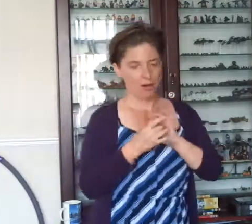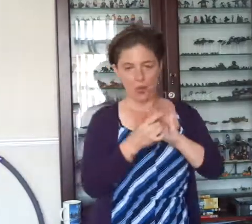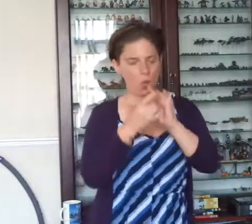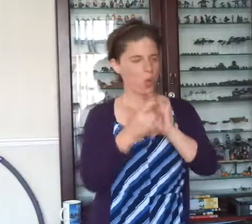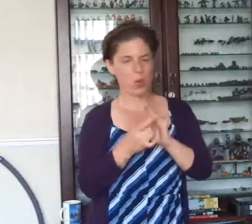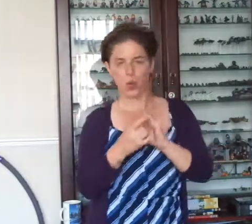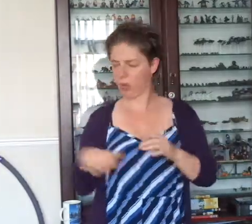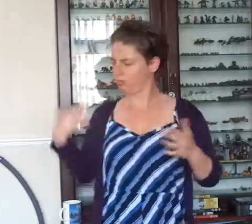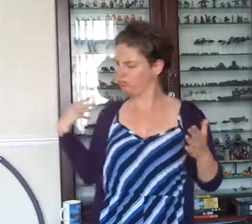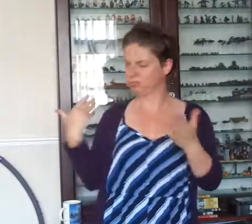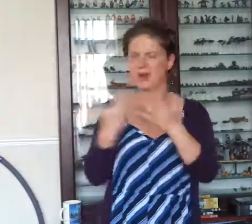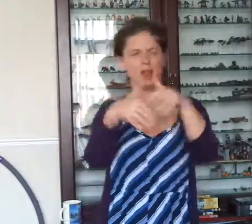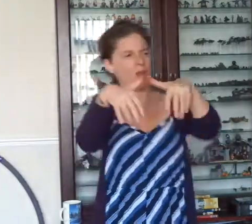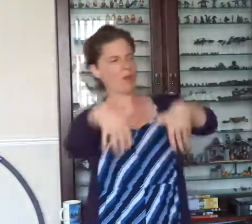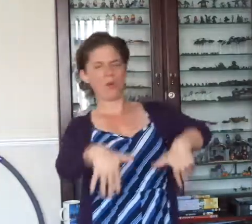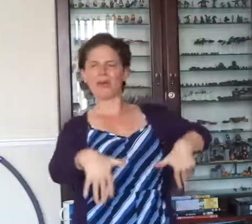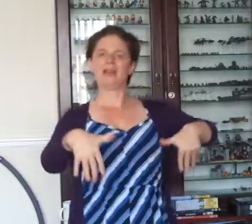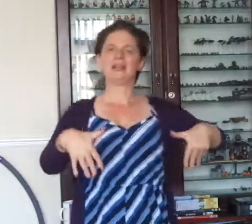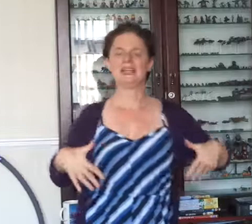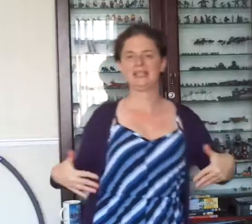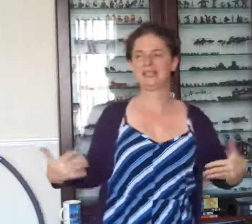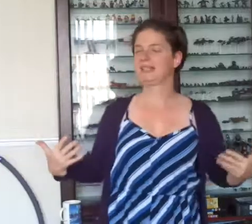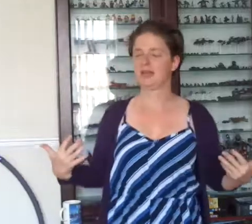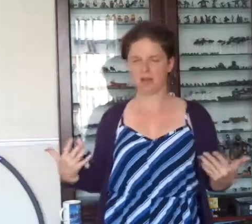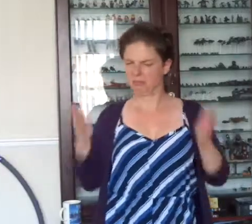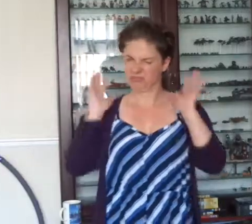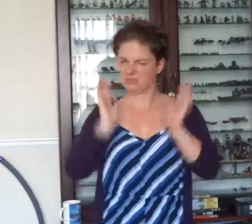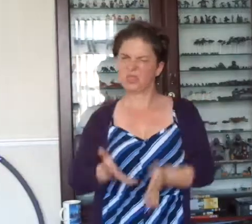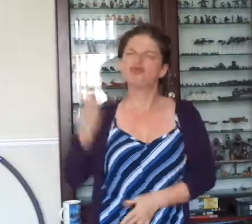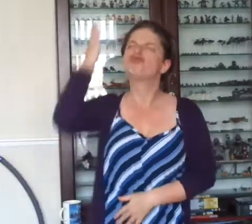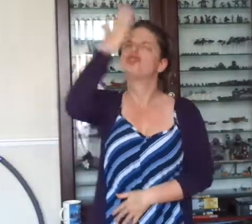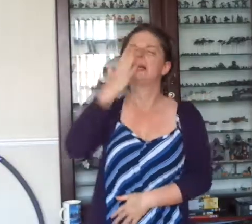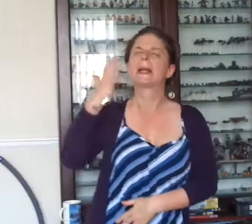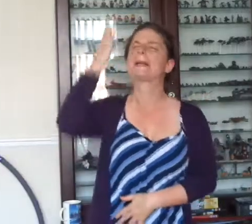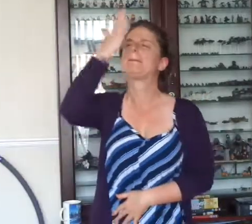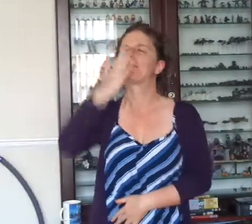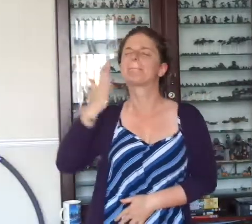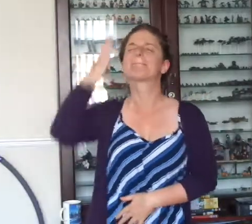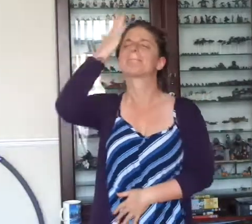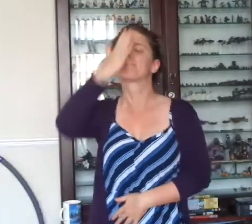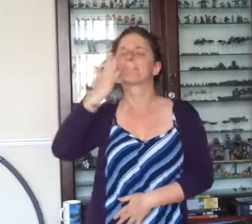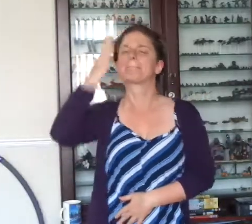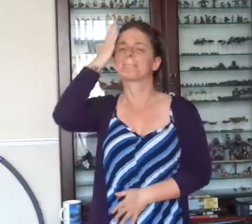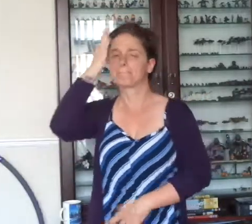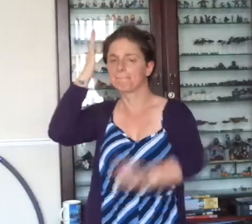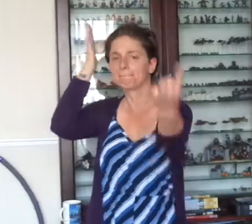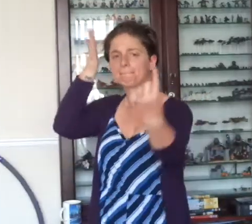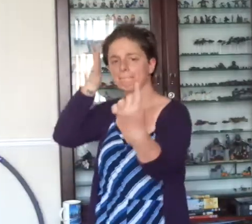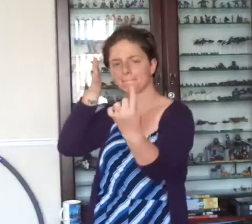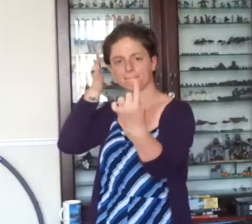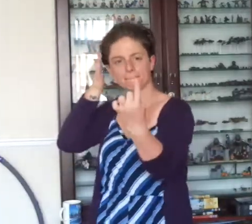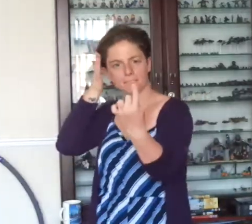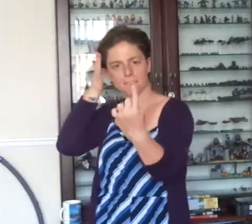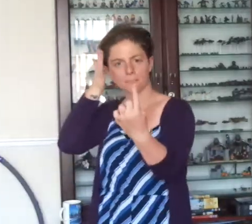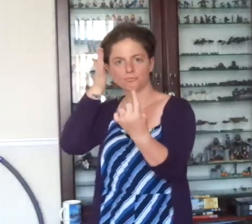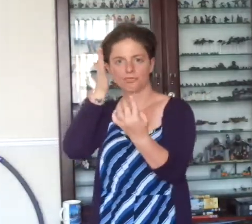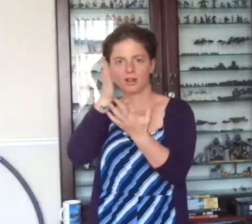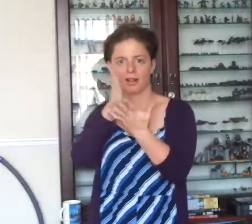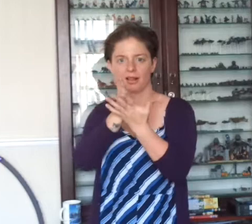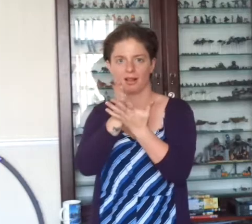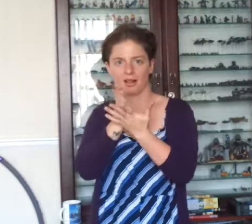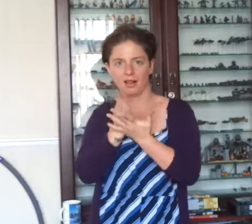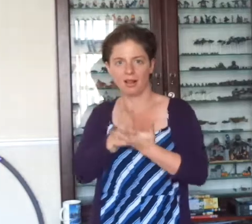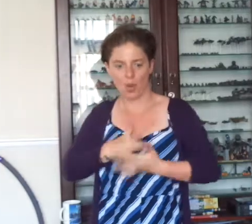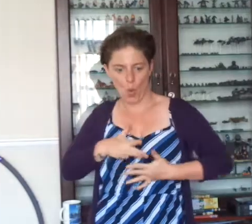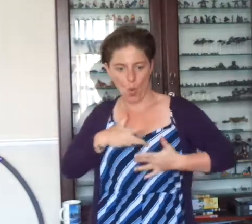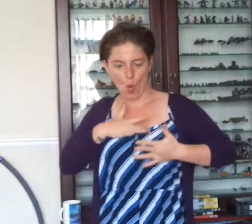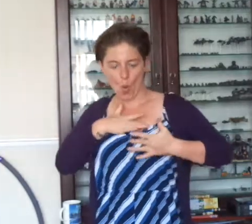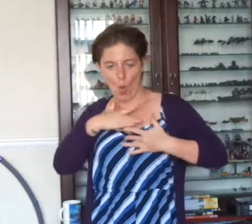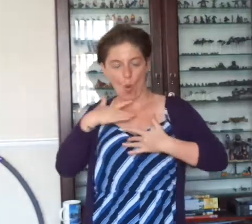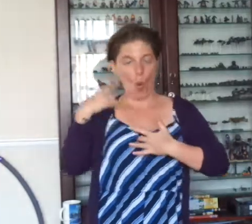I feel like no one could feel I must be dreamin' I want this dream to be real I need this feelin'